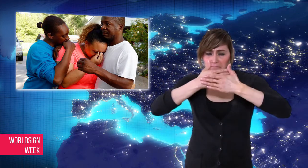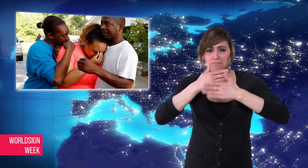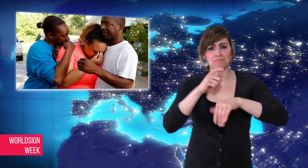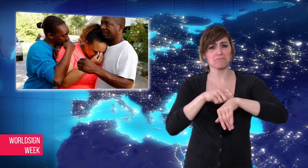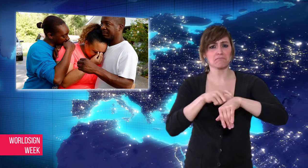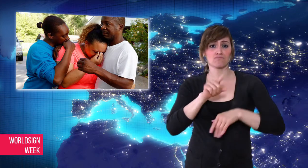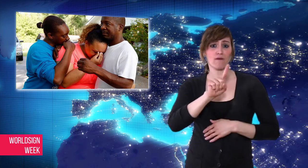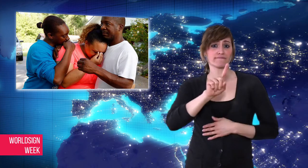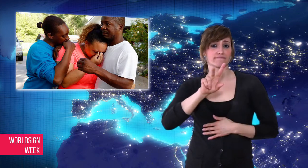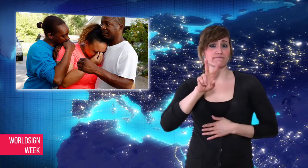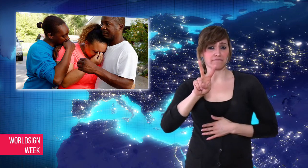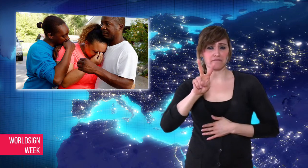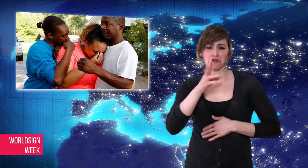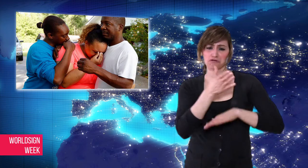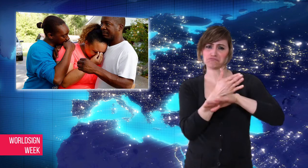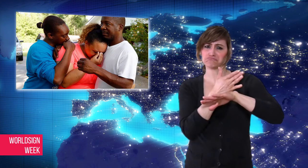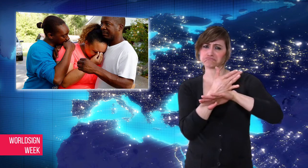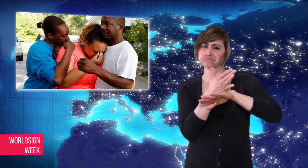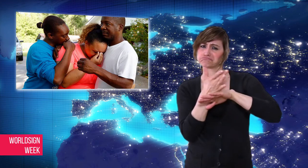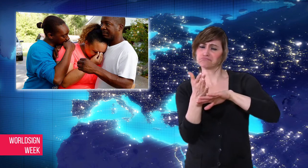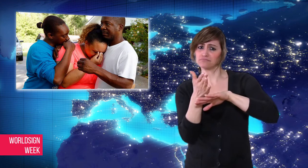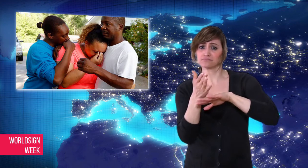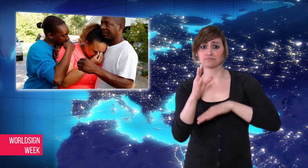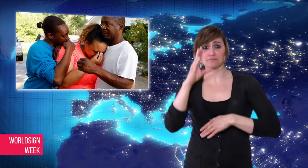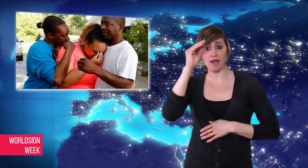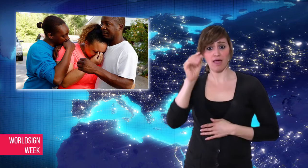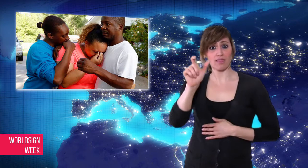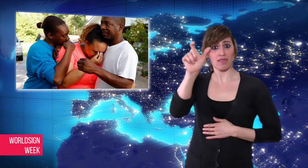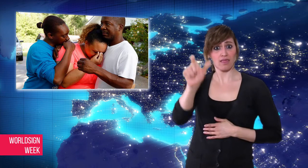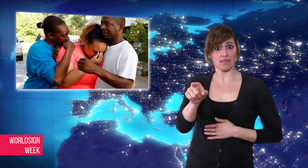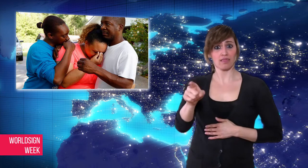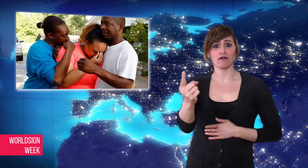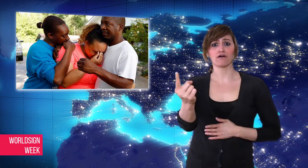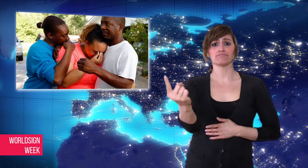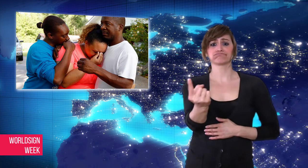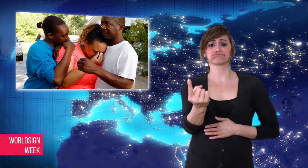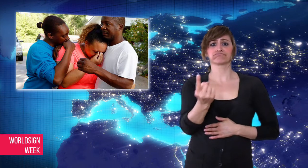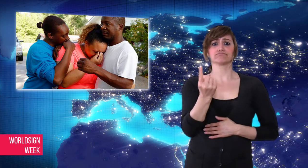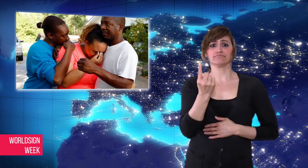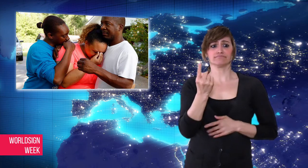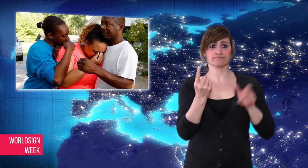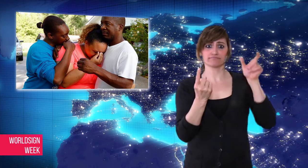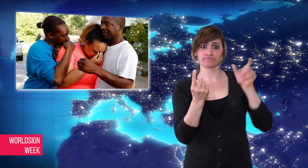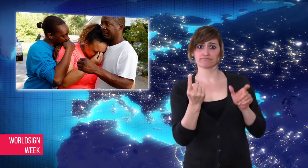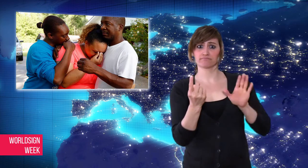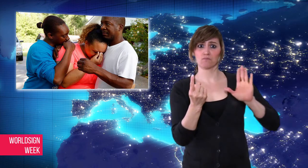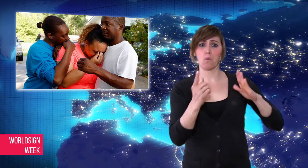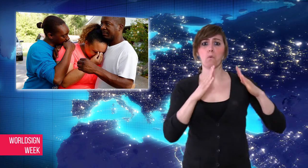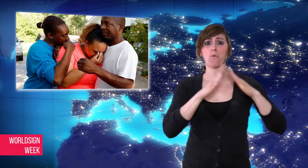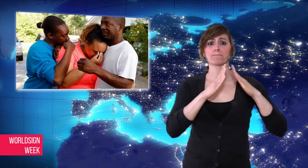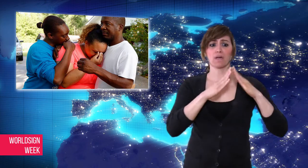parents were. When Jordan told him that